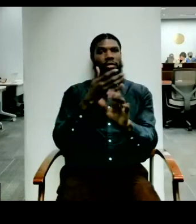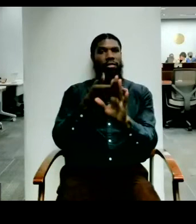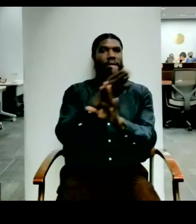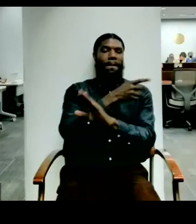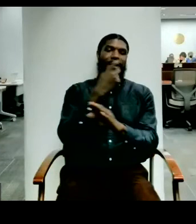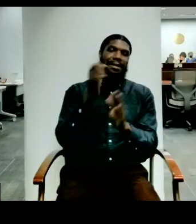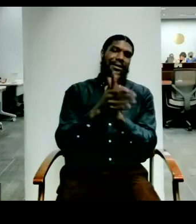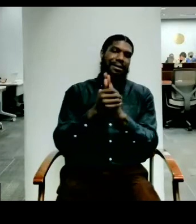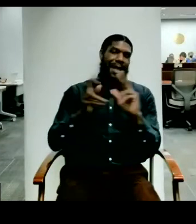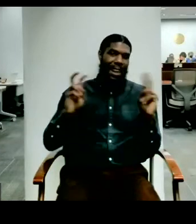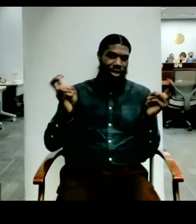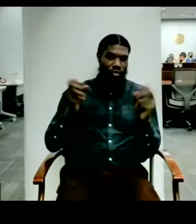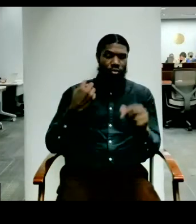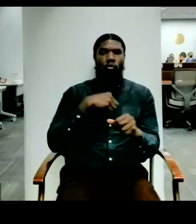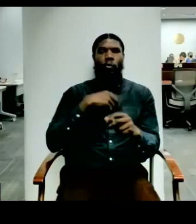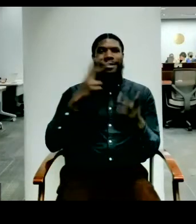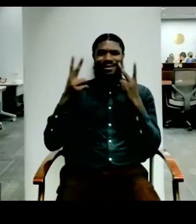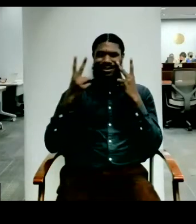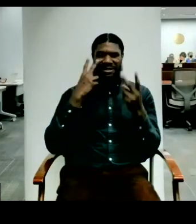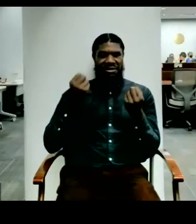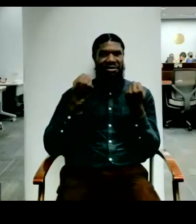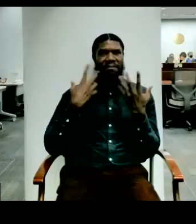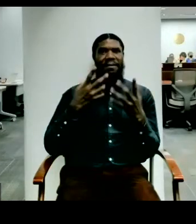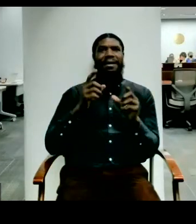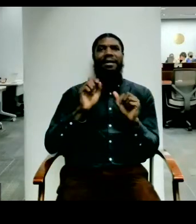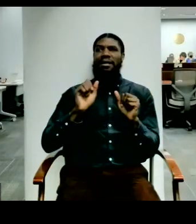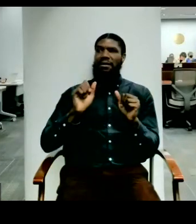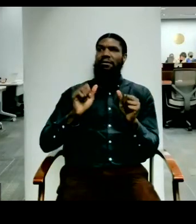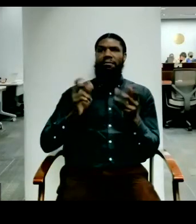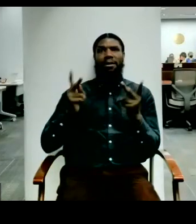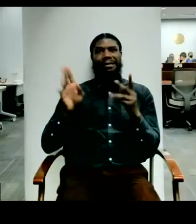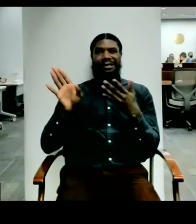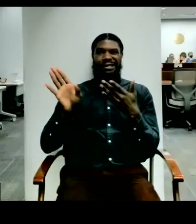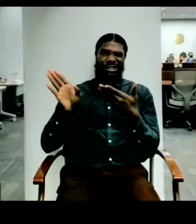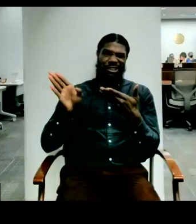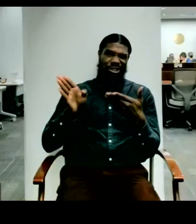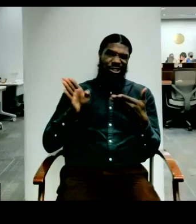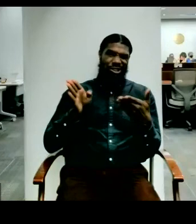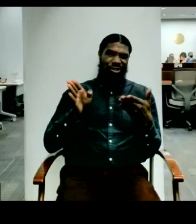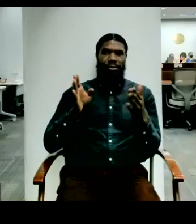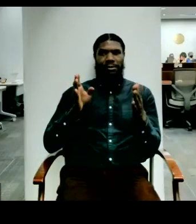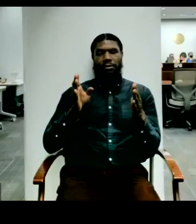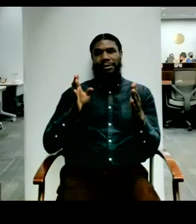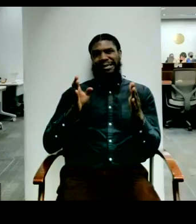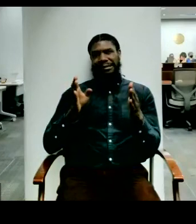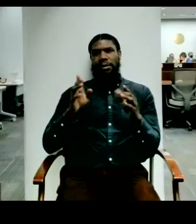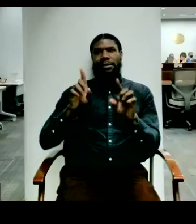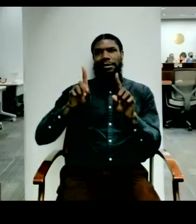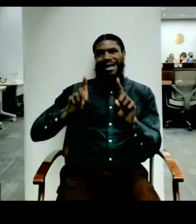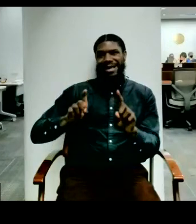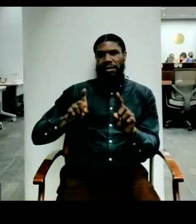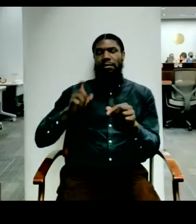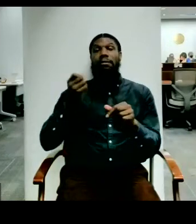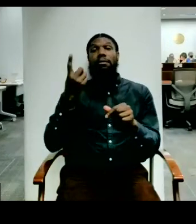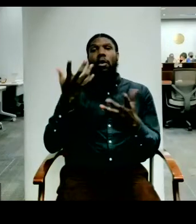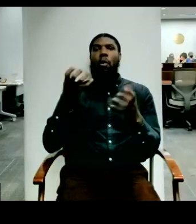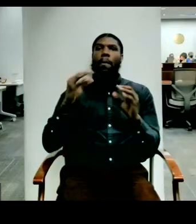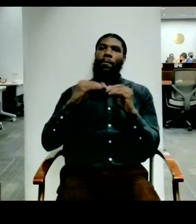where you are seeing more of a leaning into testing as well. I think they are doing more, spending more time working with vendors and trying to